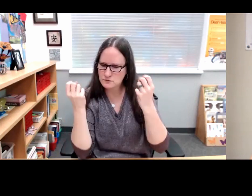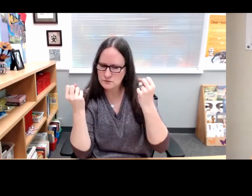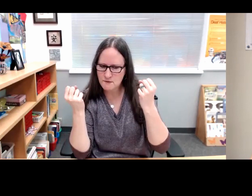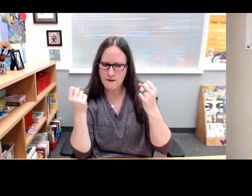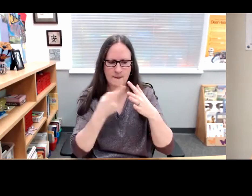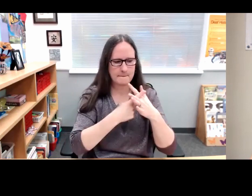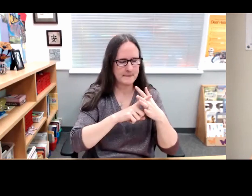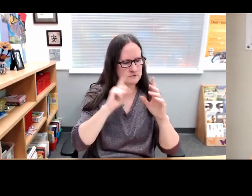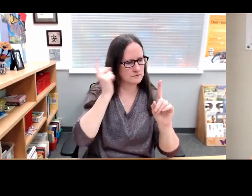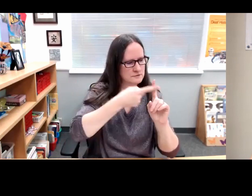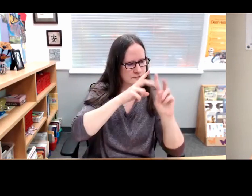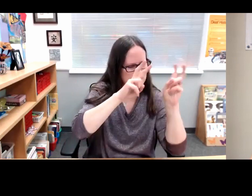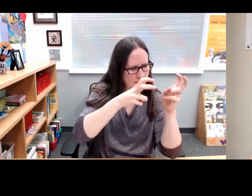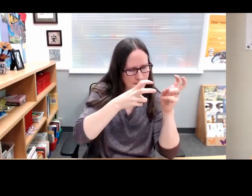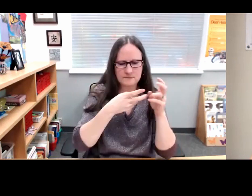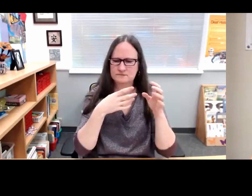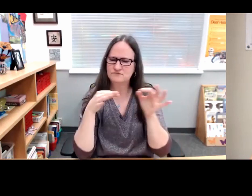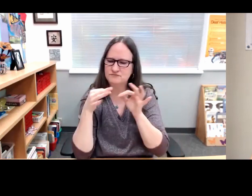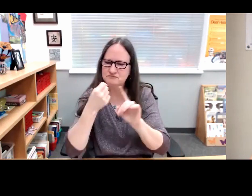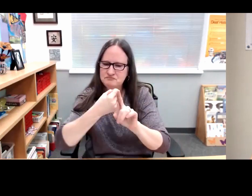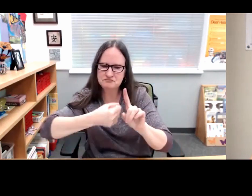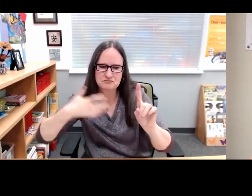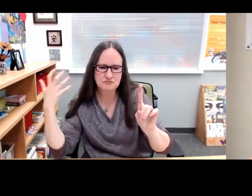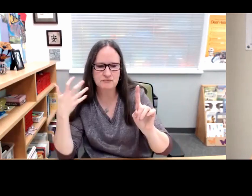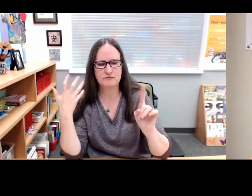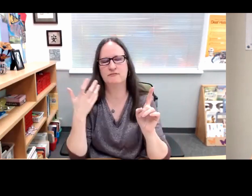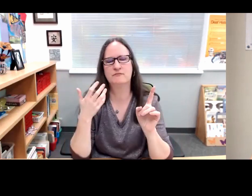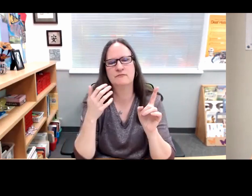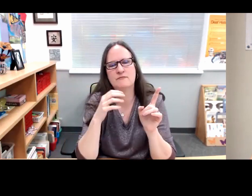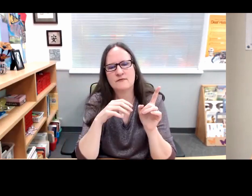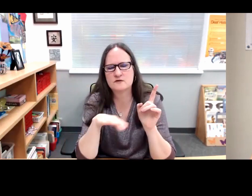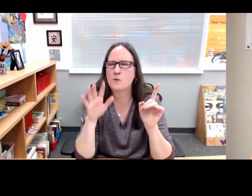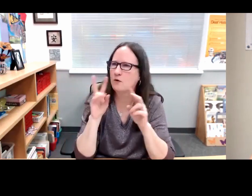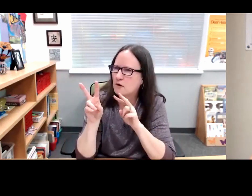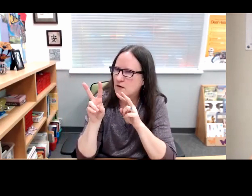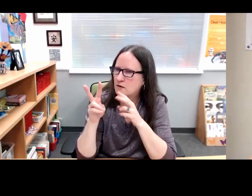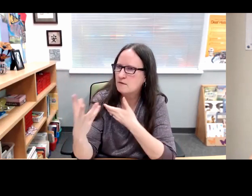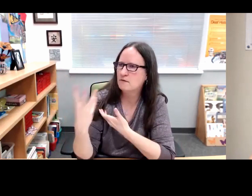color, the noun within the signs, you start with the topic and then you describe and elaborate on